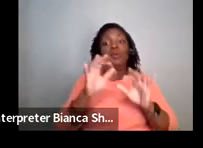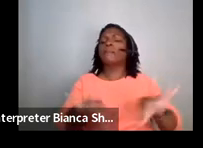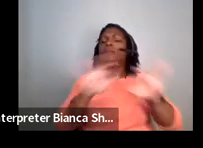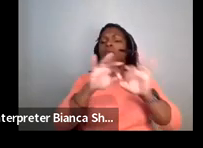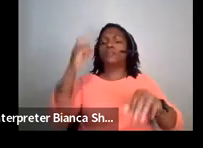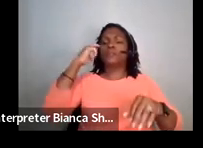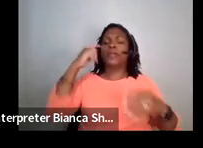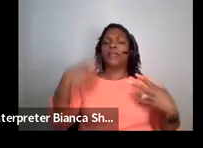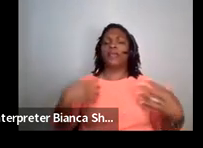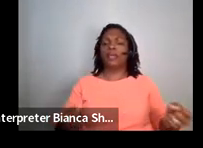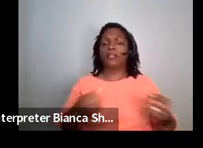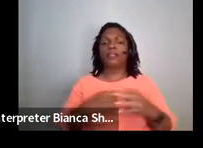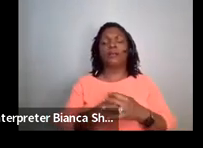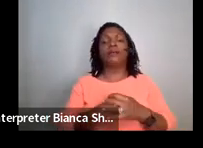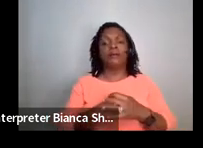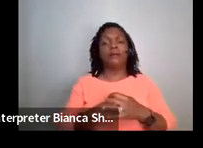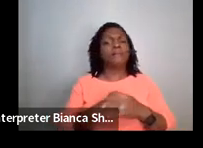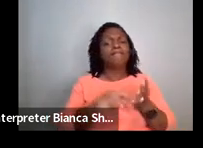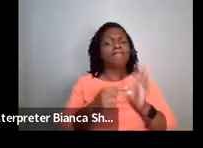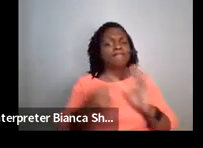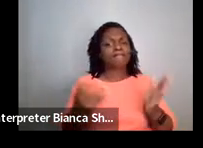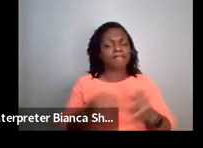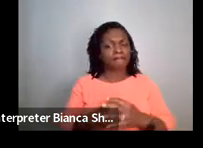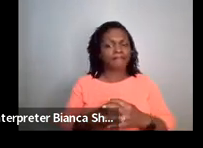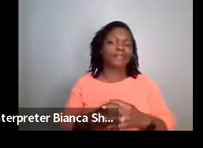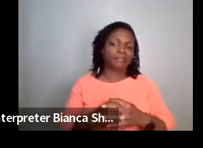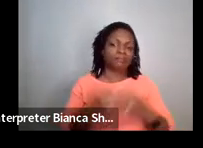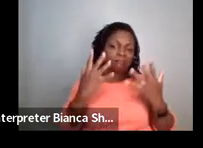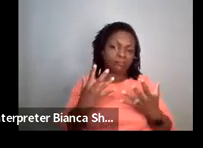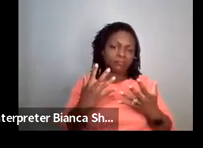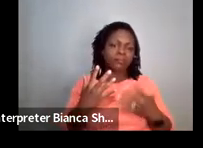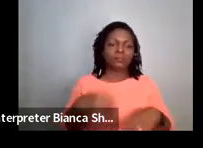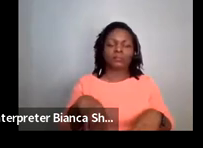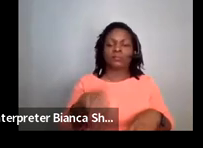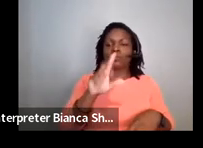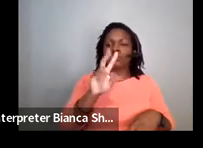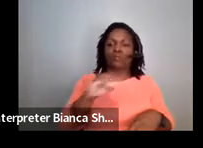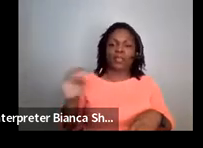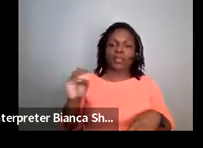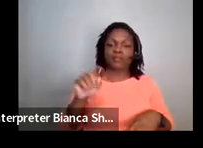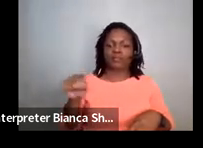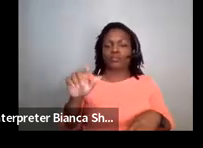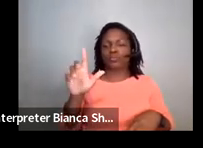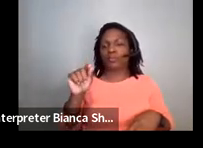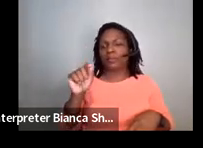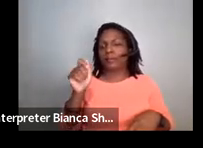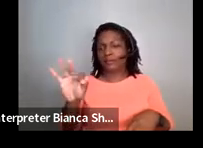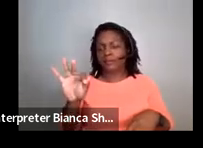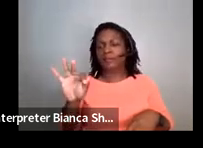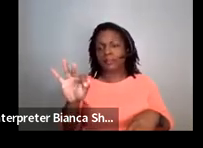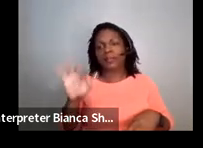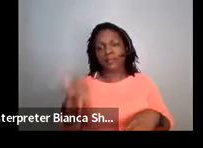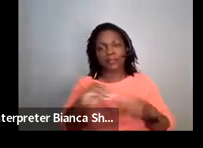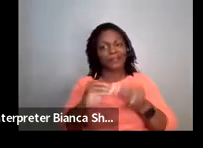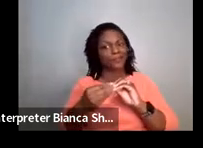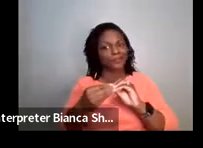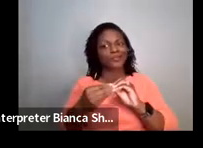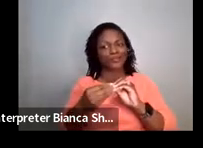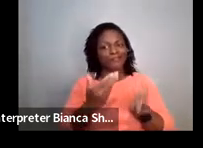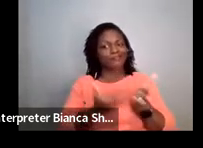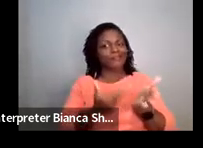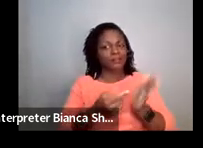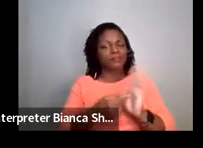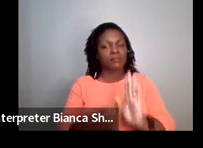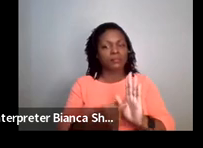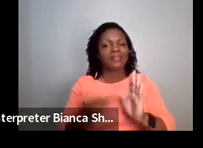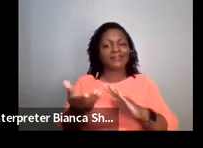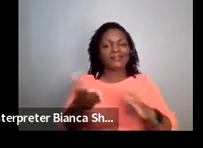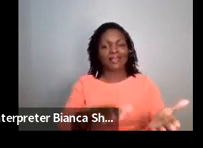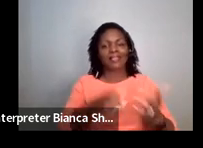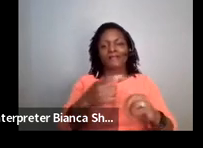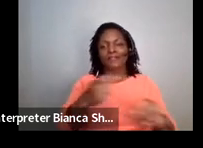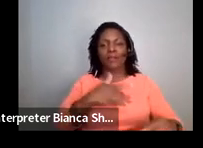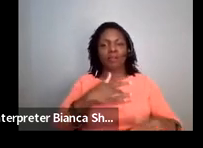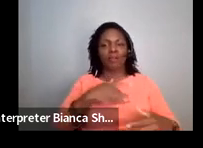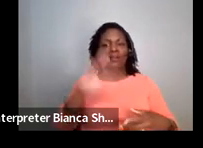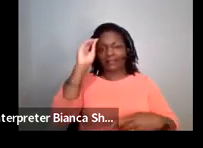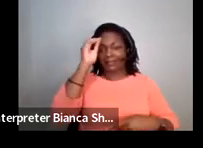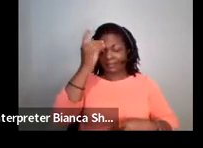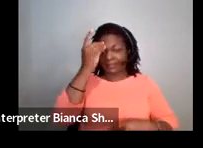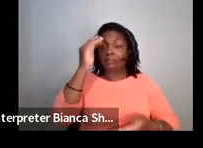Well, sadly enough, between 2,02019 the statistics show that death from heart disease decreased by little overseas 7% little over 7%.